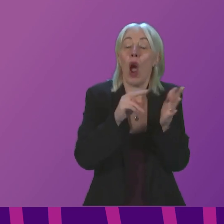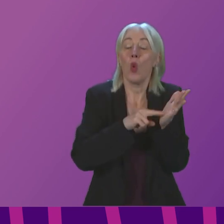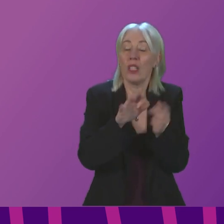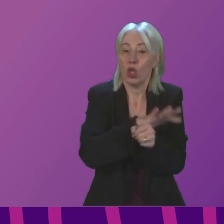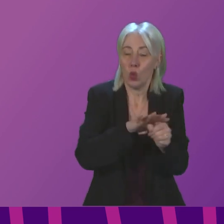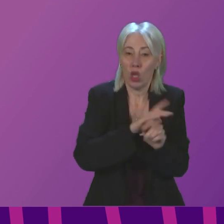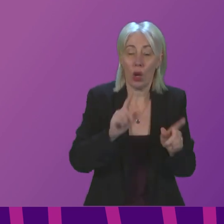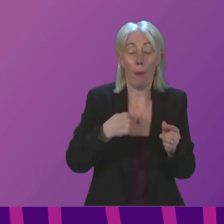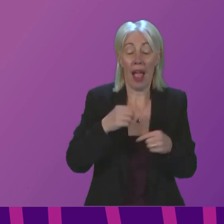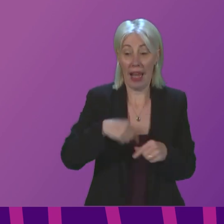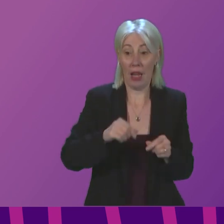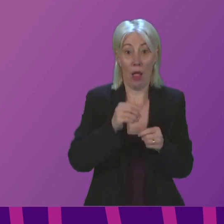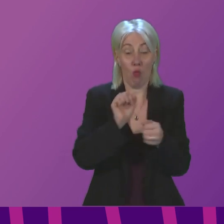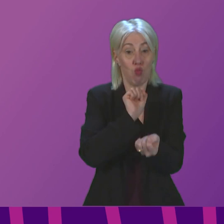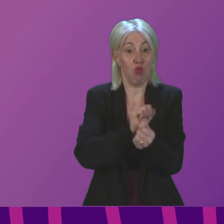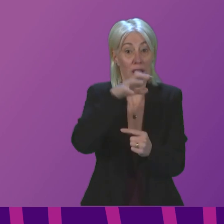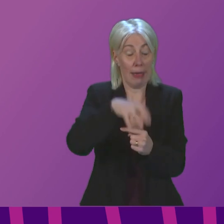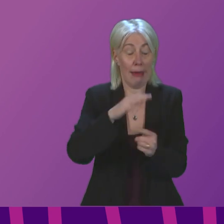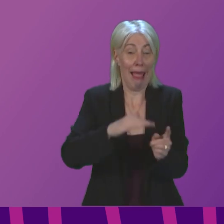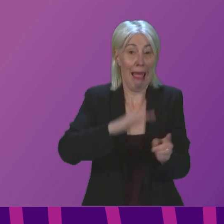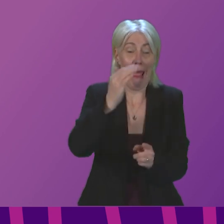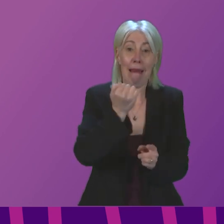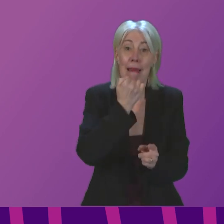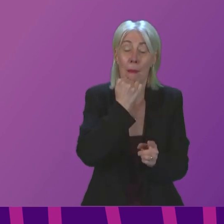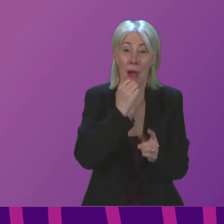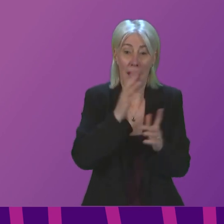of our population than any other country in western Europe does. It is not that we do